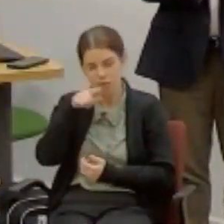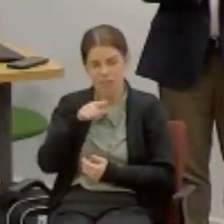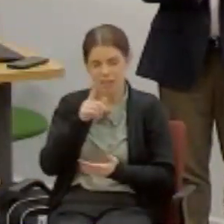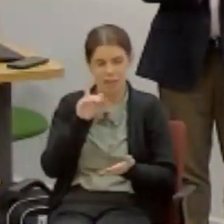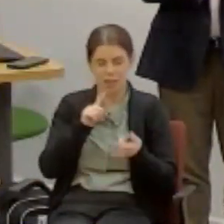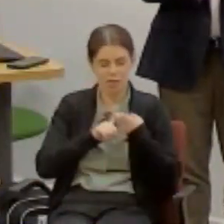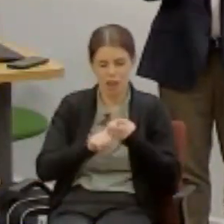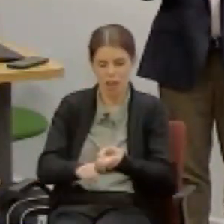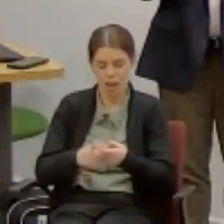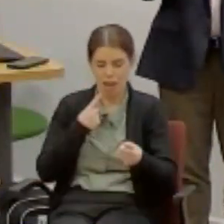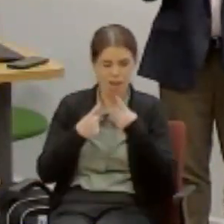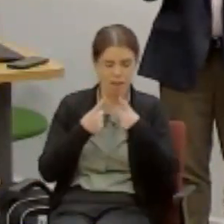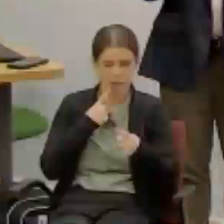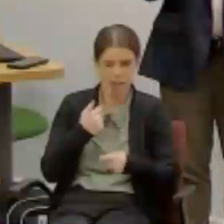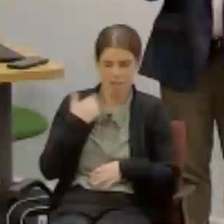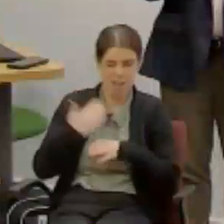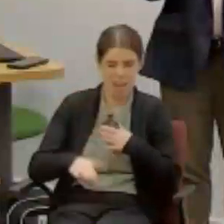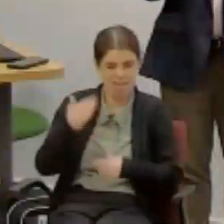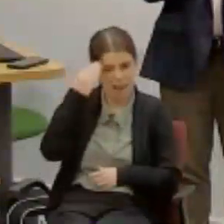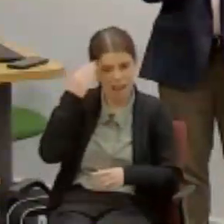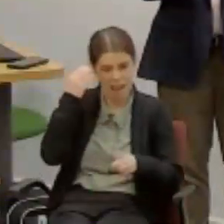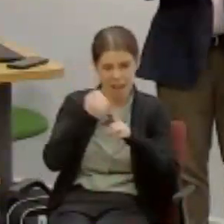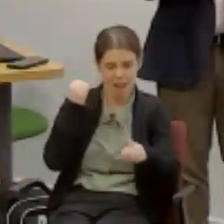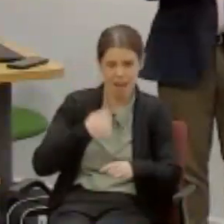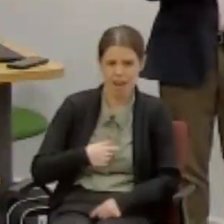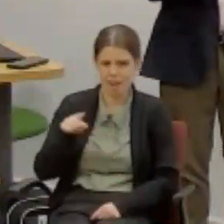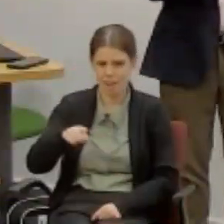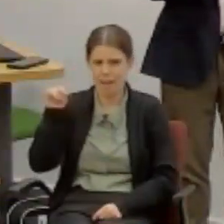They can say anything from law. I barely ever hit my head, and then the teammates will see that he was the headbanger.